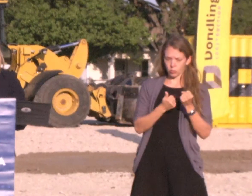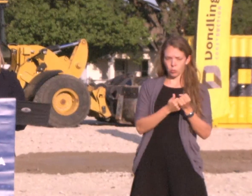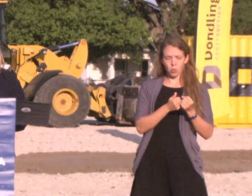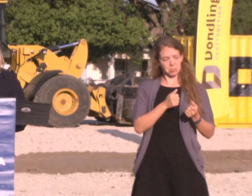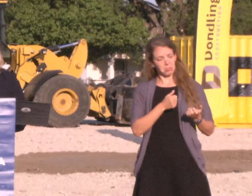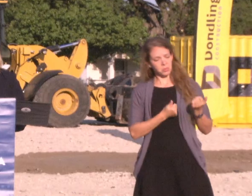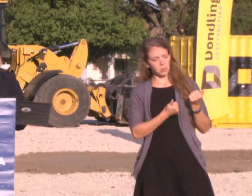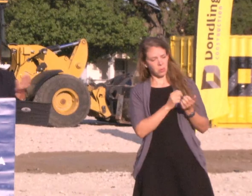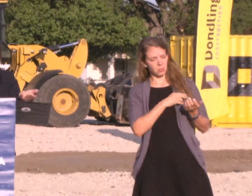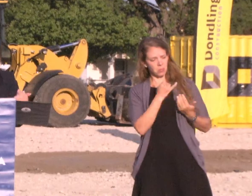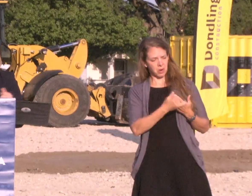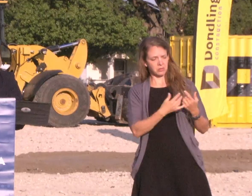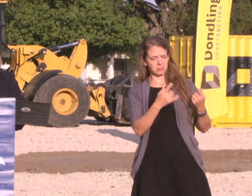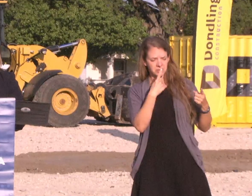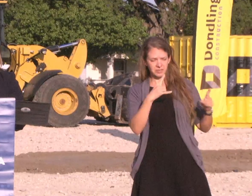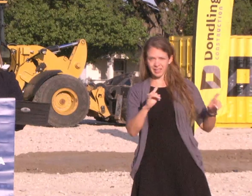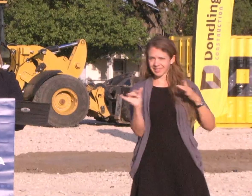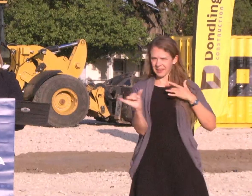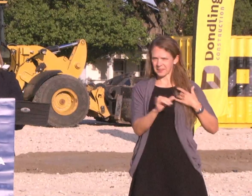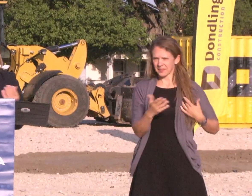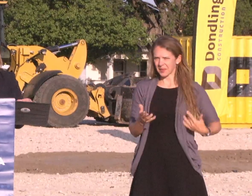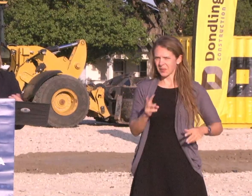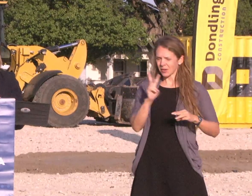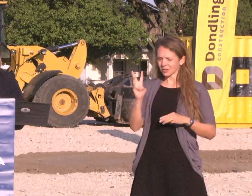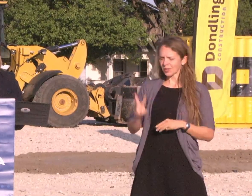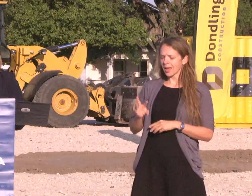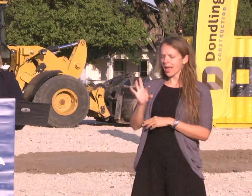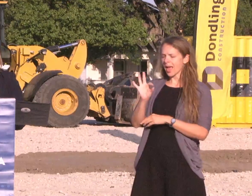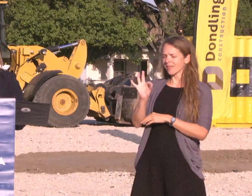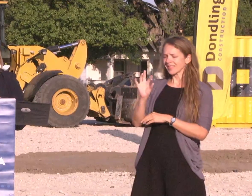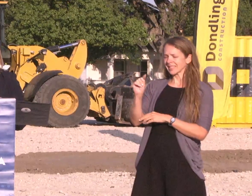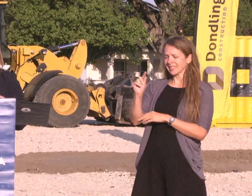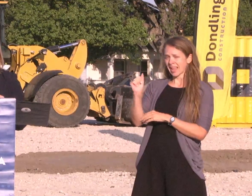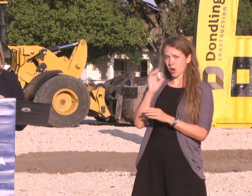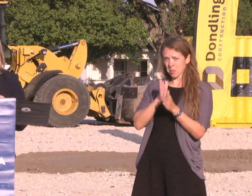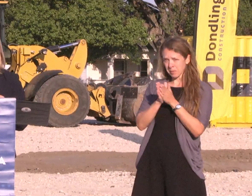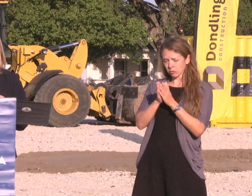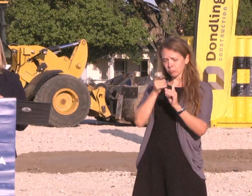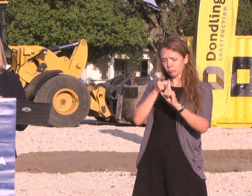a Project's success like there is here fda's mission is to improve America's communities